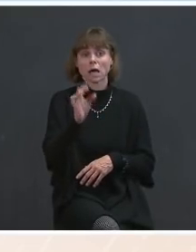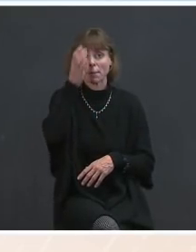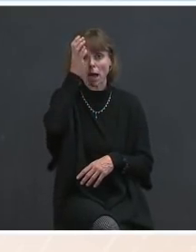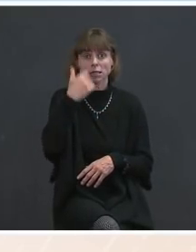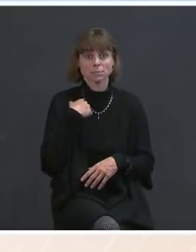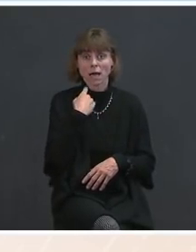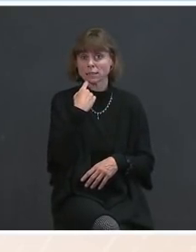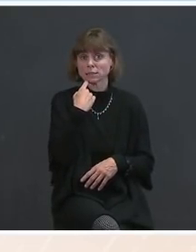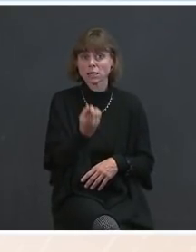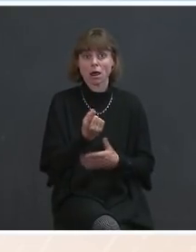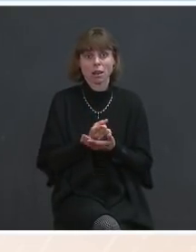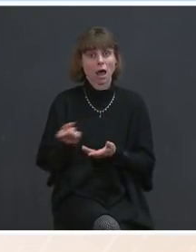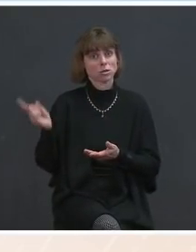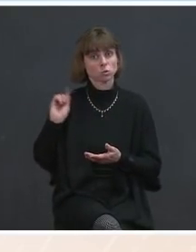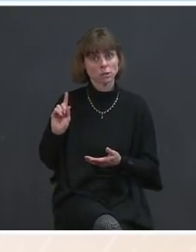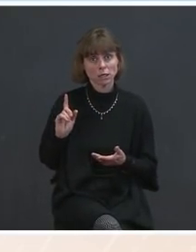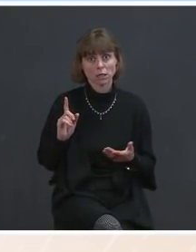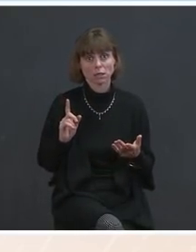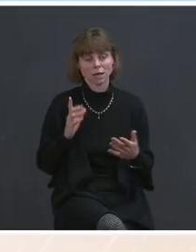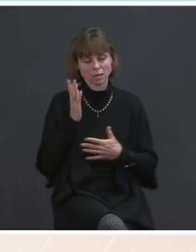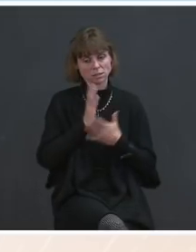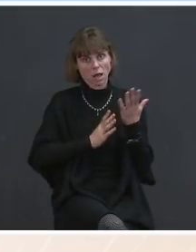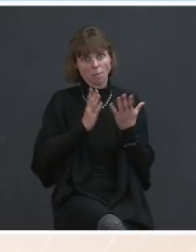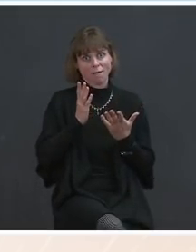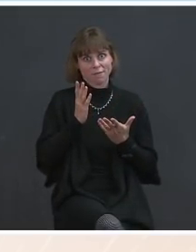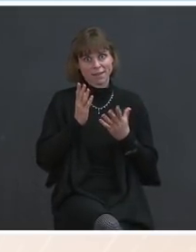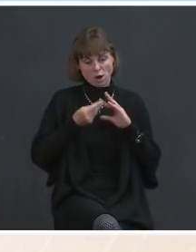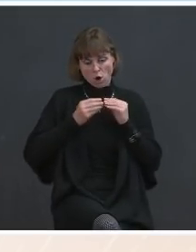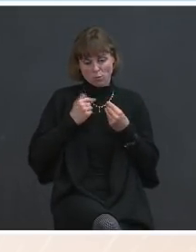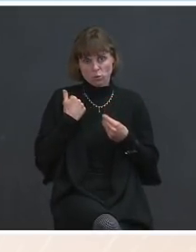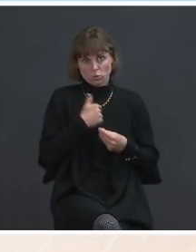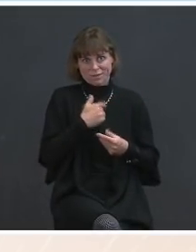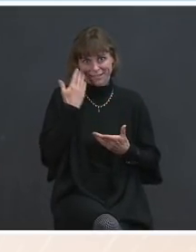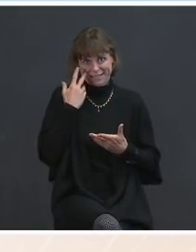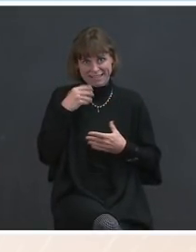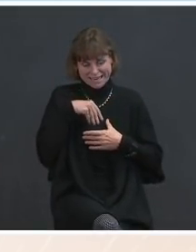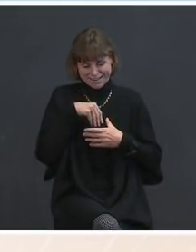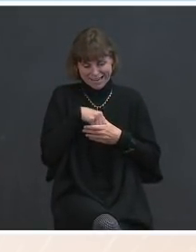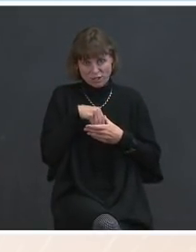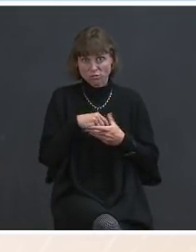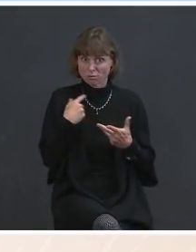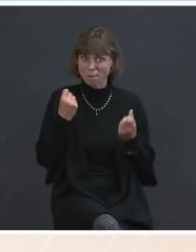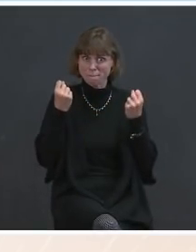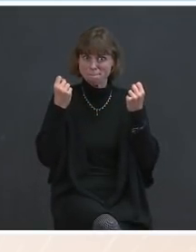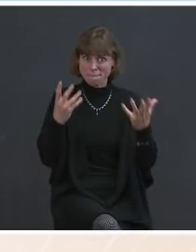in some of the data that we've seen internally about how, yes, there are a number of prominent officials out there who,